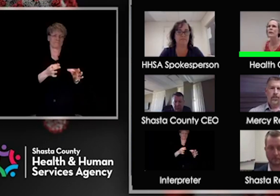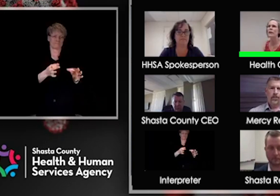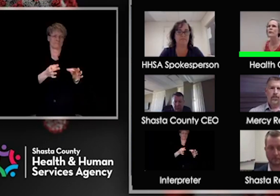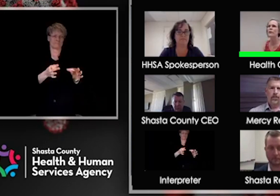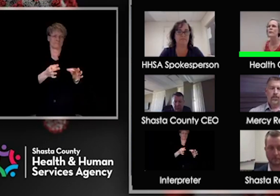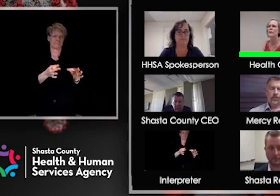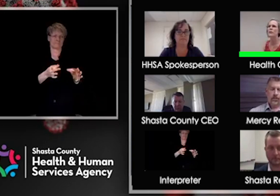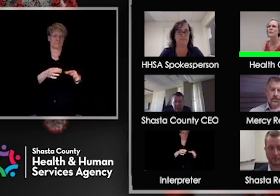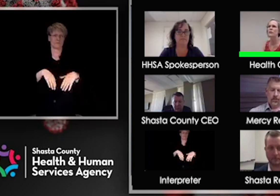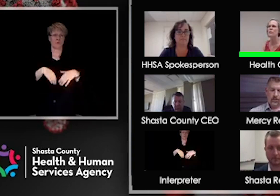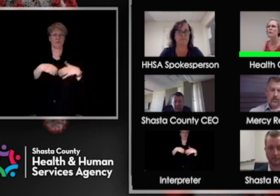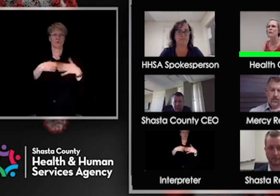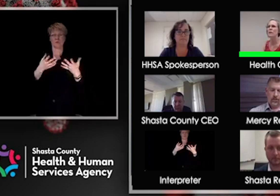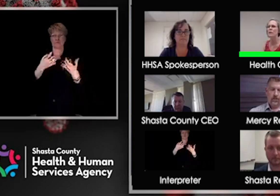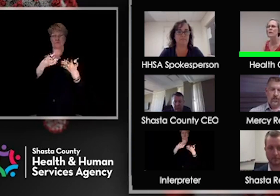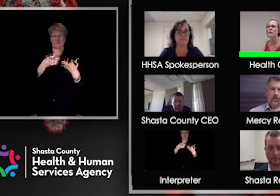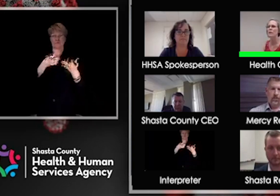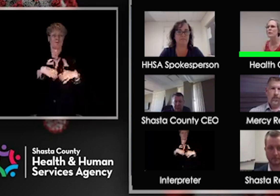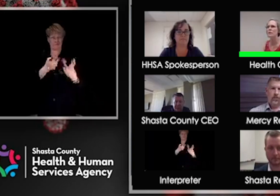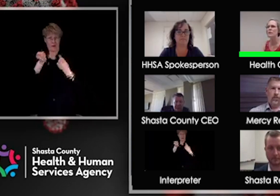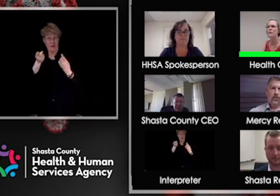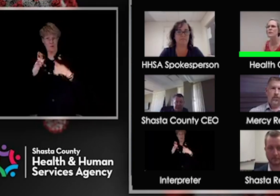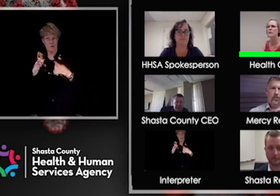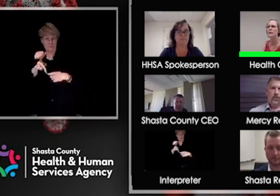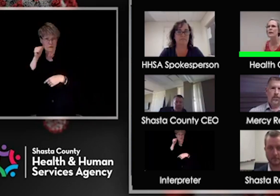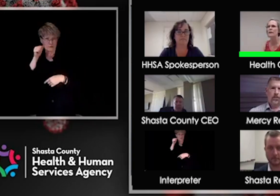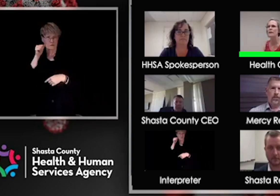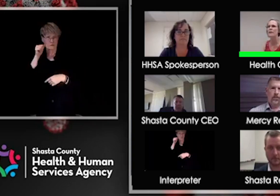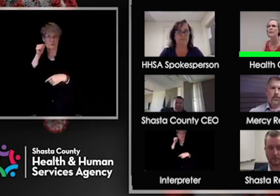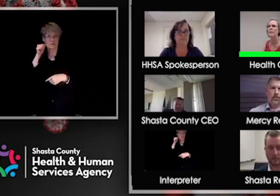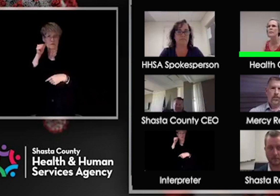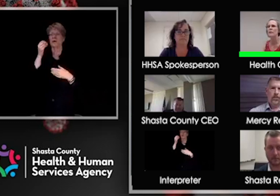don’t have a lot of information. I do know that there was some concerns in that establishment.